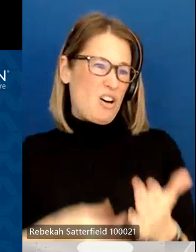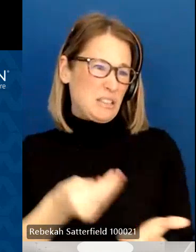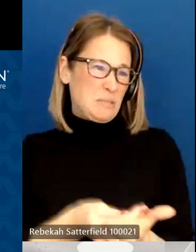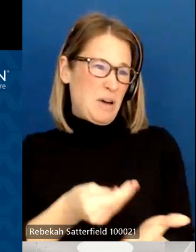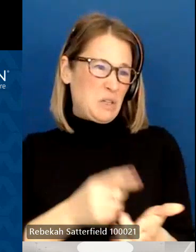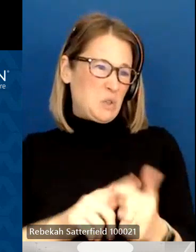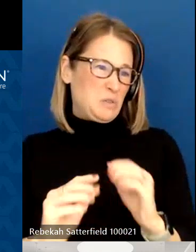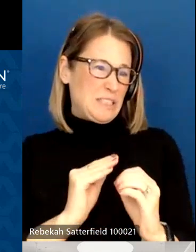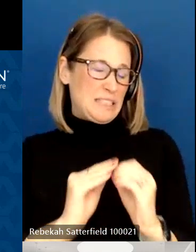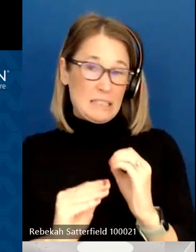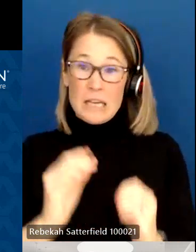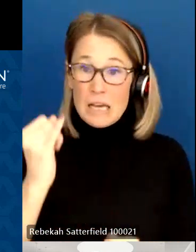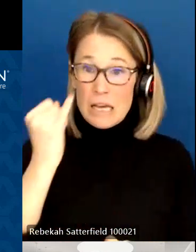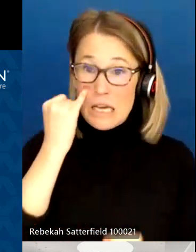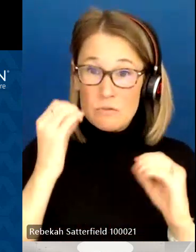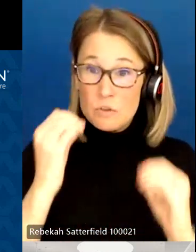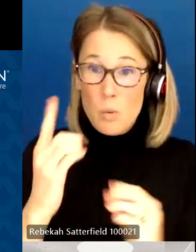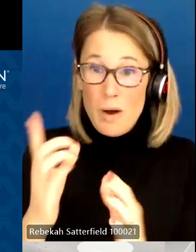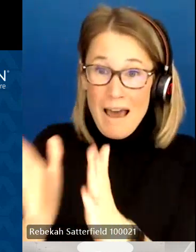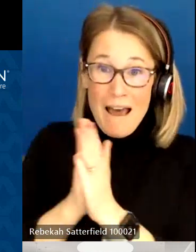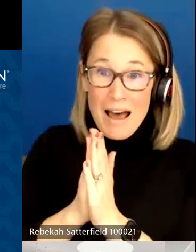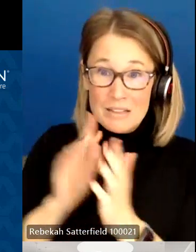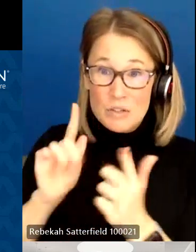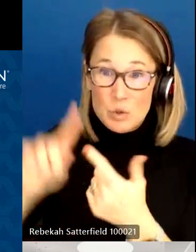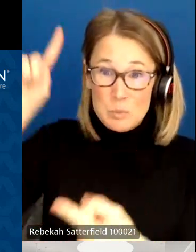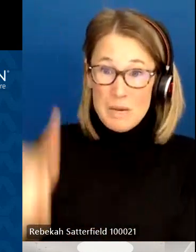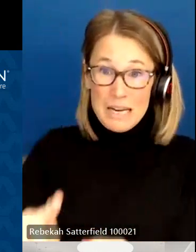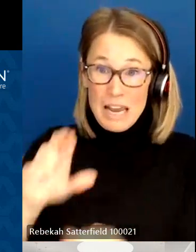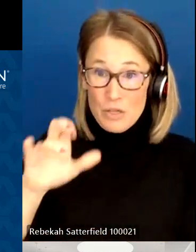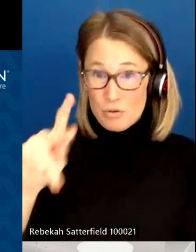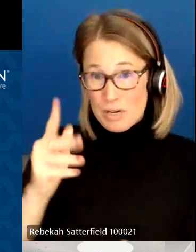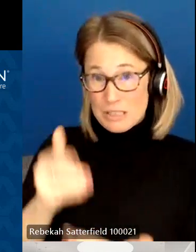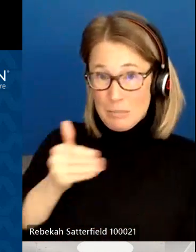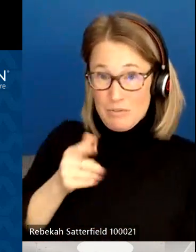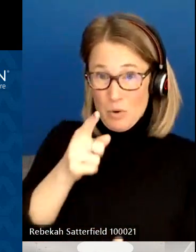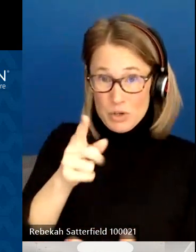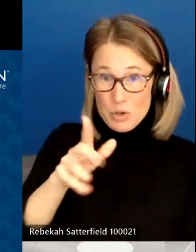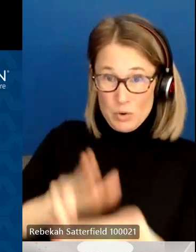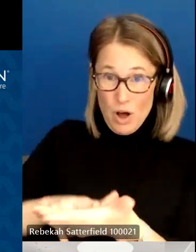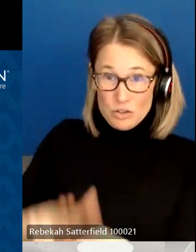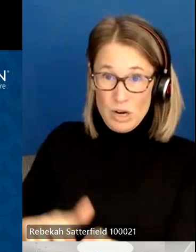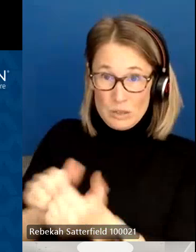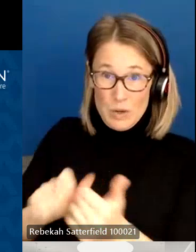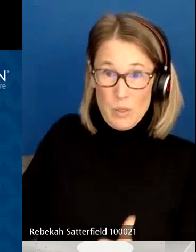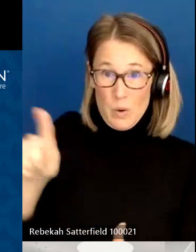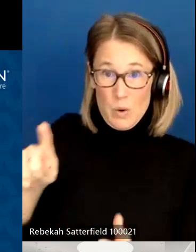asks or demands that they mitigate the risks before you contract with these vendors then